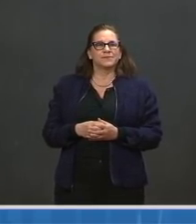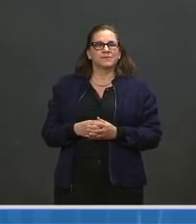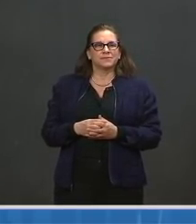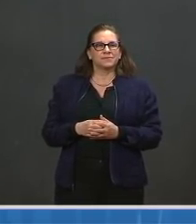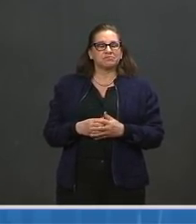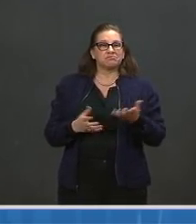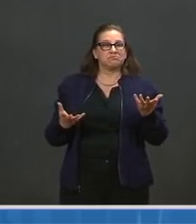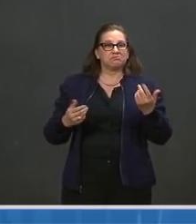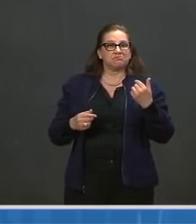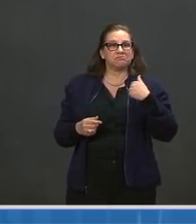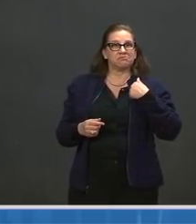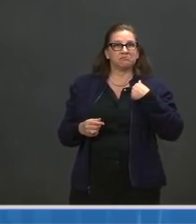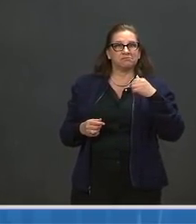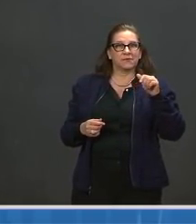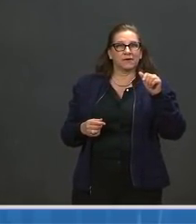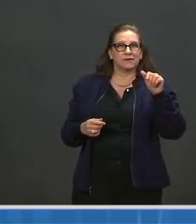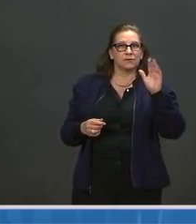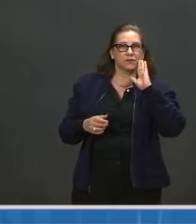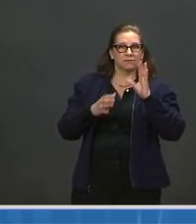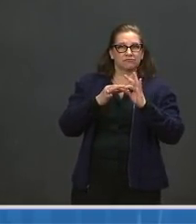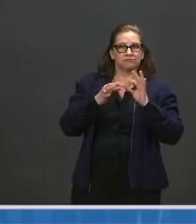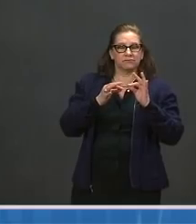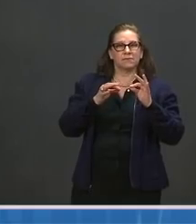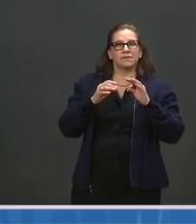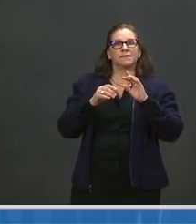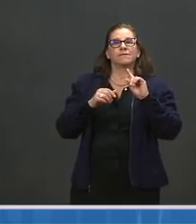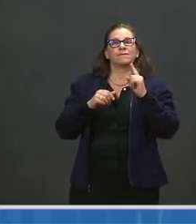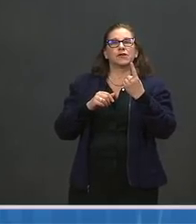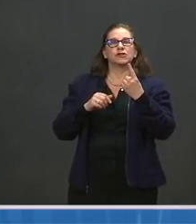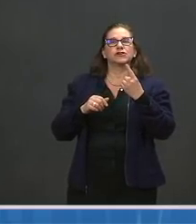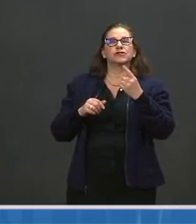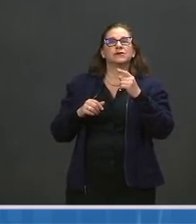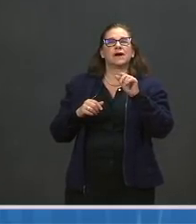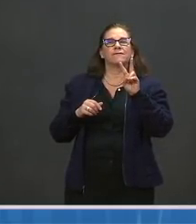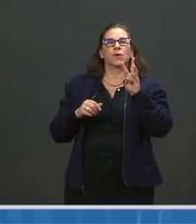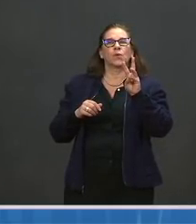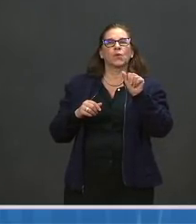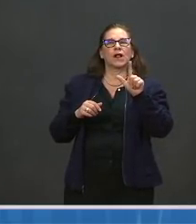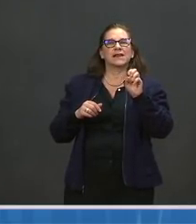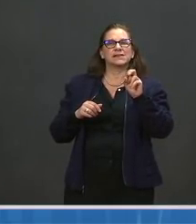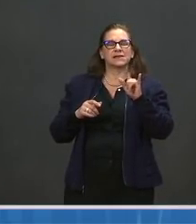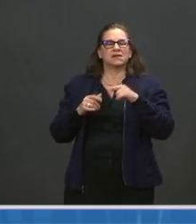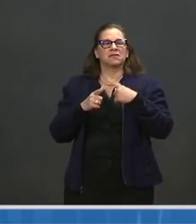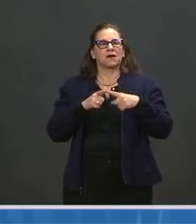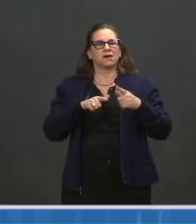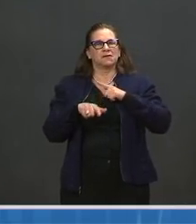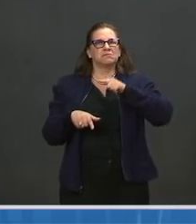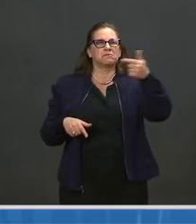that we're in a surplus position. We have been carefully planning. We have -- obviously,